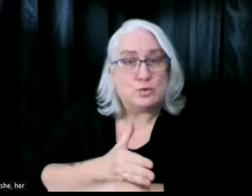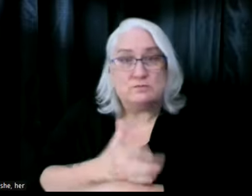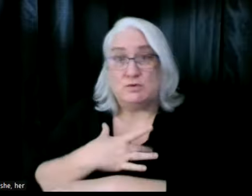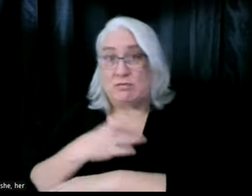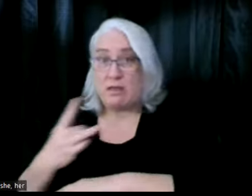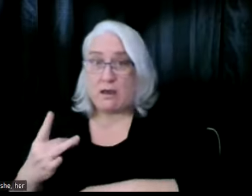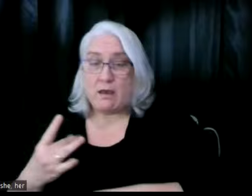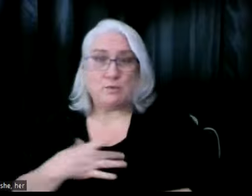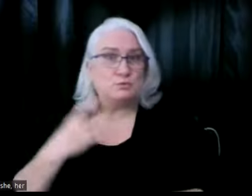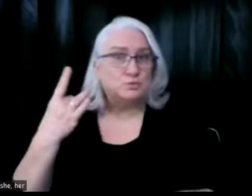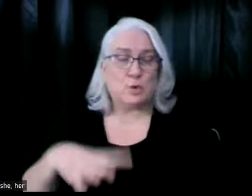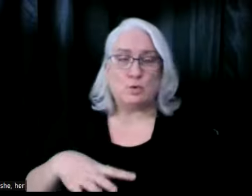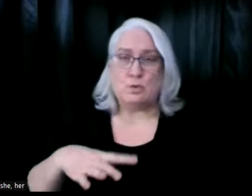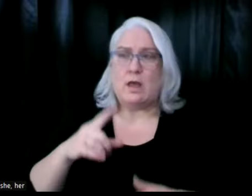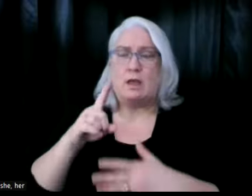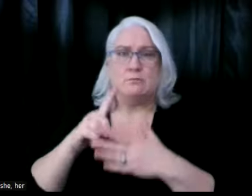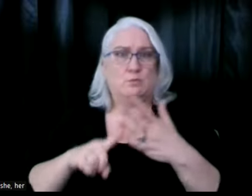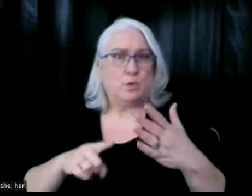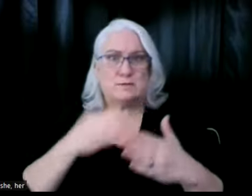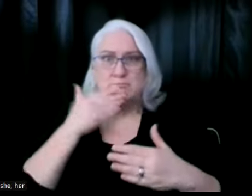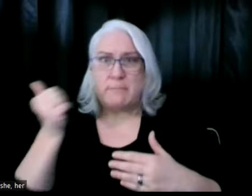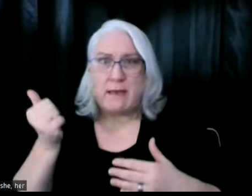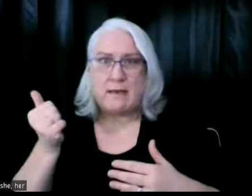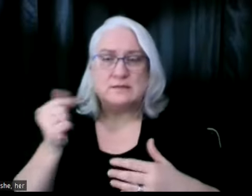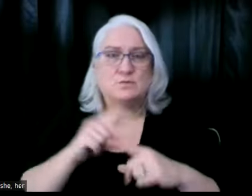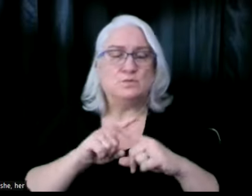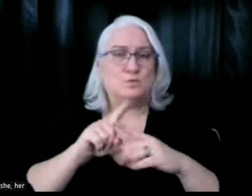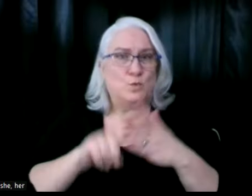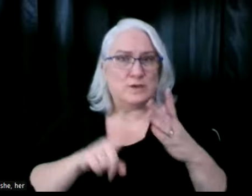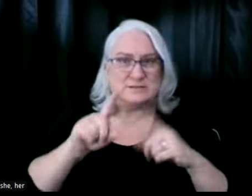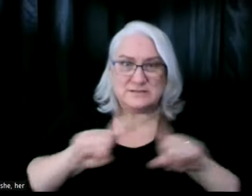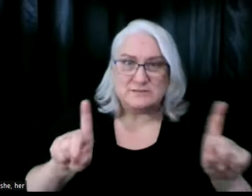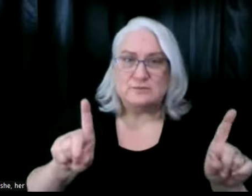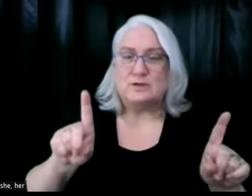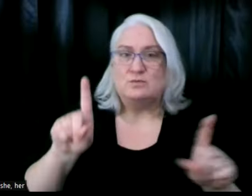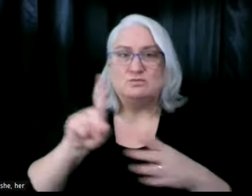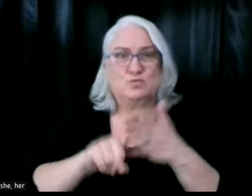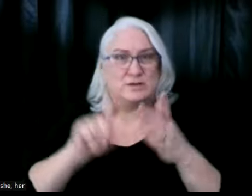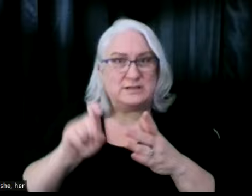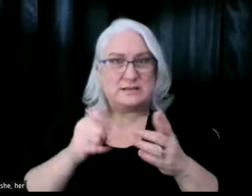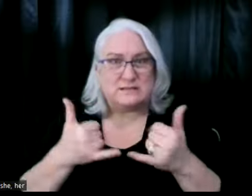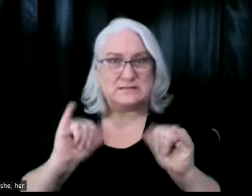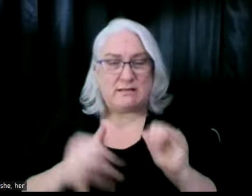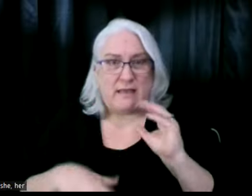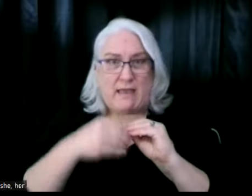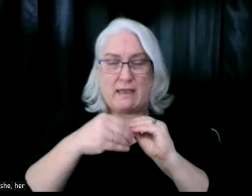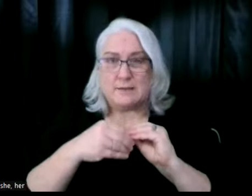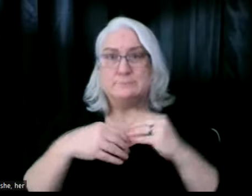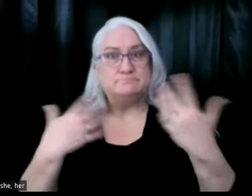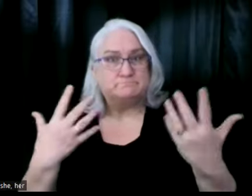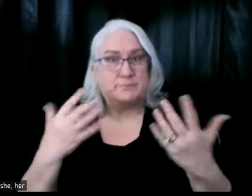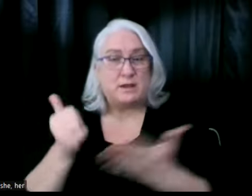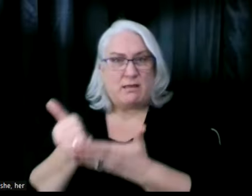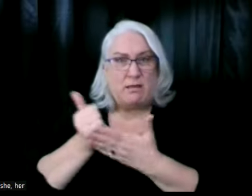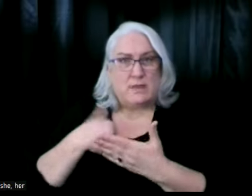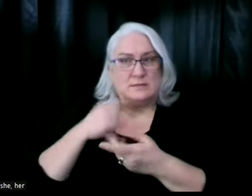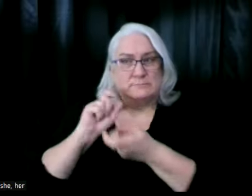We’ll find out what you liked, what you don’t like, what is best and what’s different, and what we still might need to add.